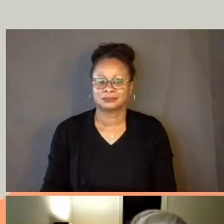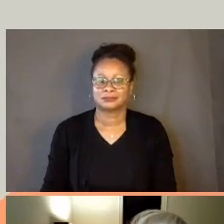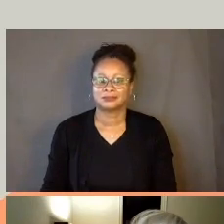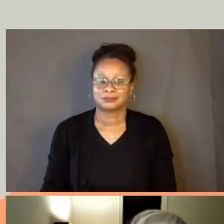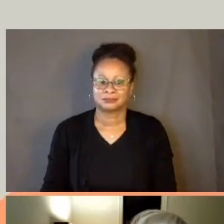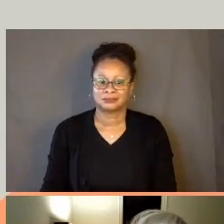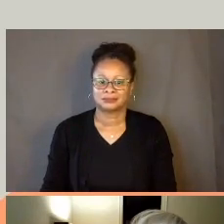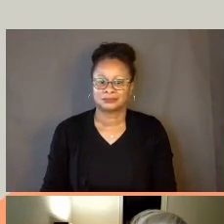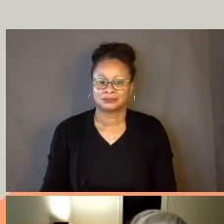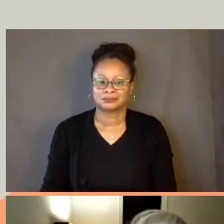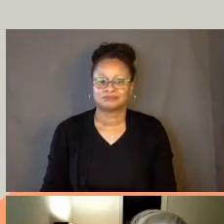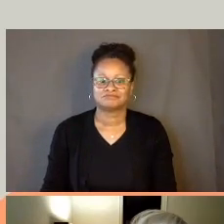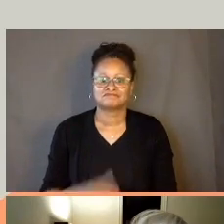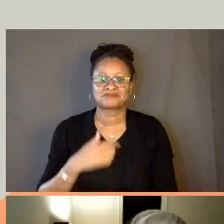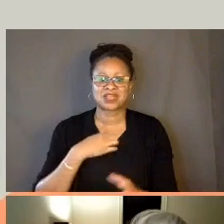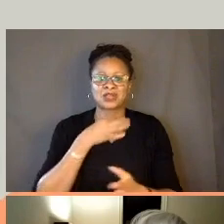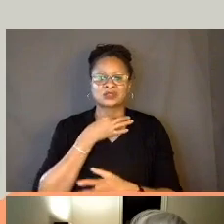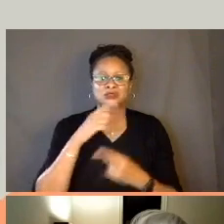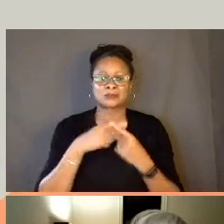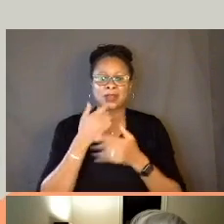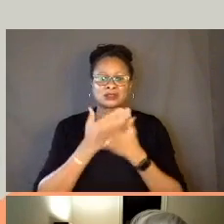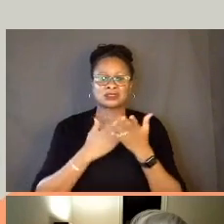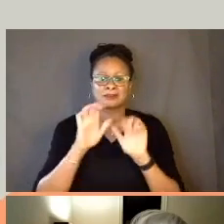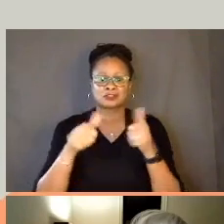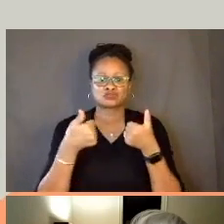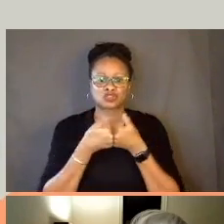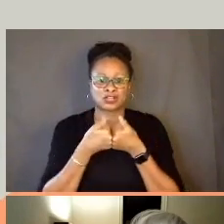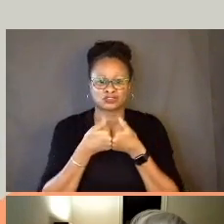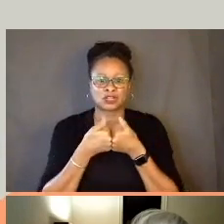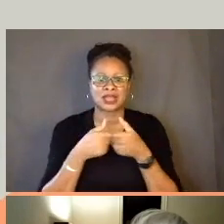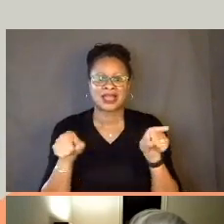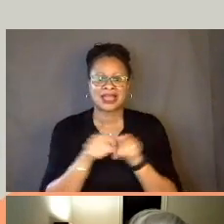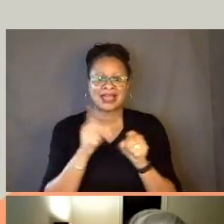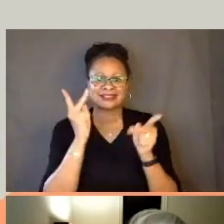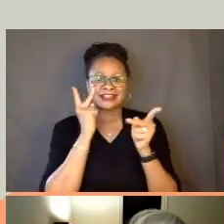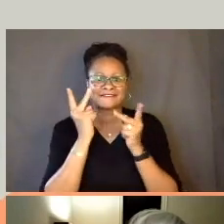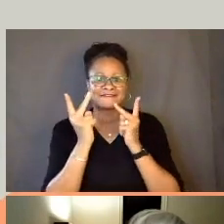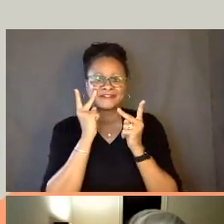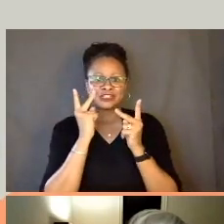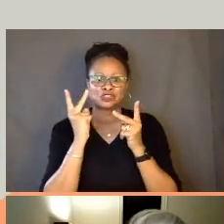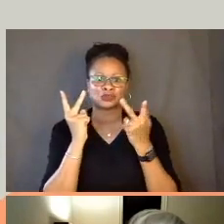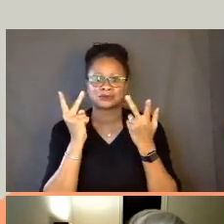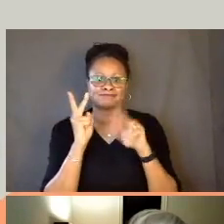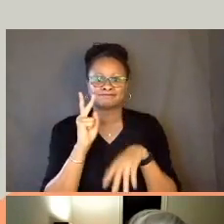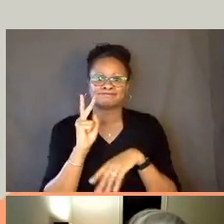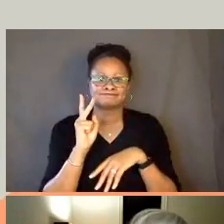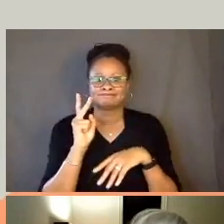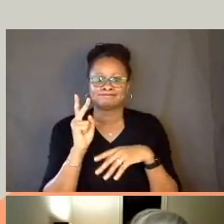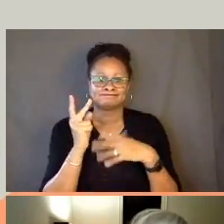I was just wondering about some of the challenges as a visually impaired dancer.